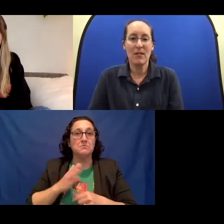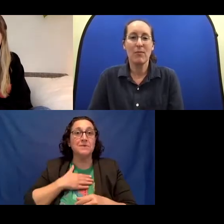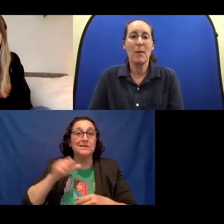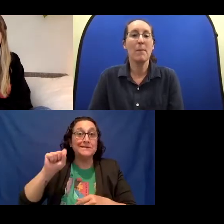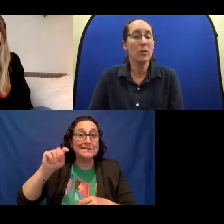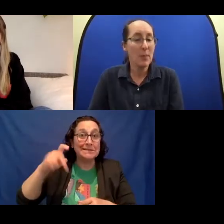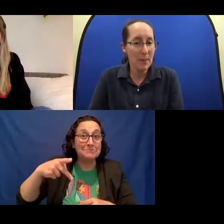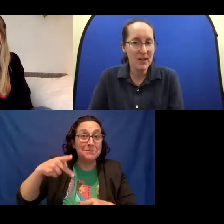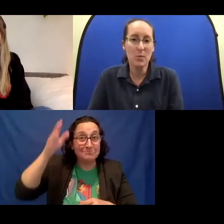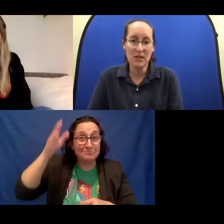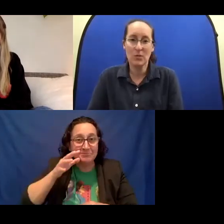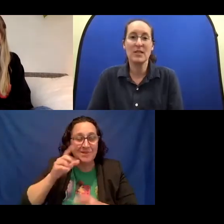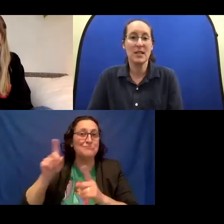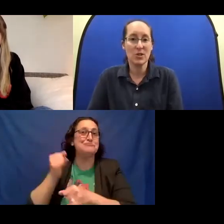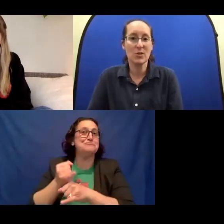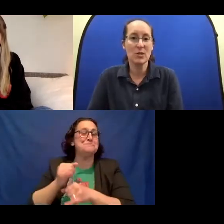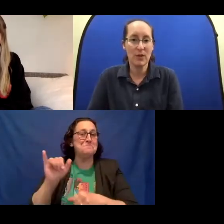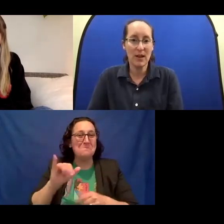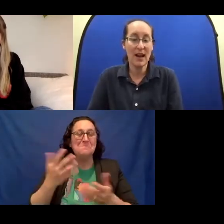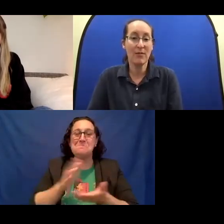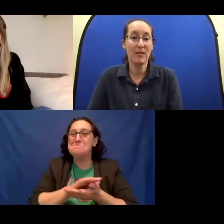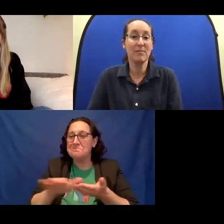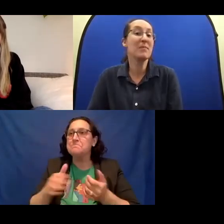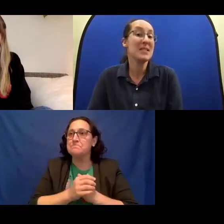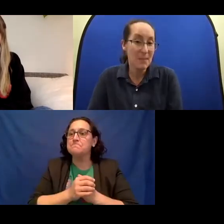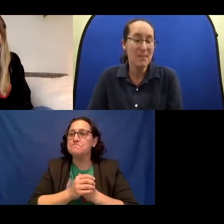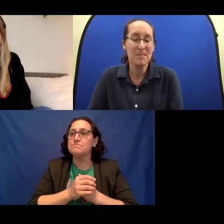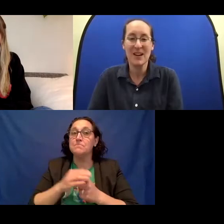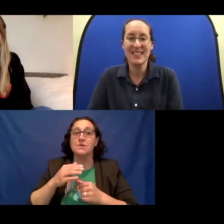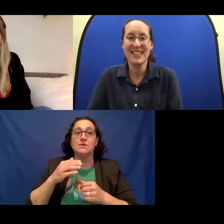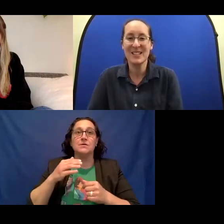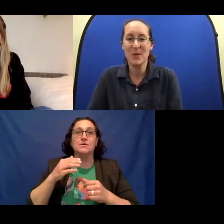but both of my parents went to residential schools for the deaf and my step-parents did as well.